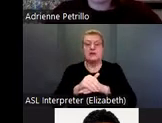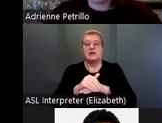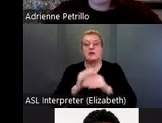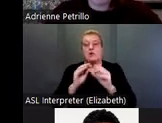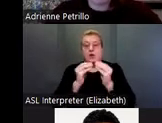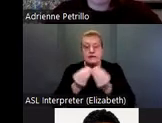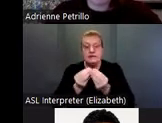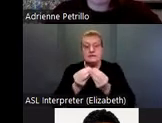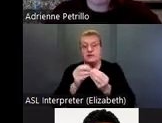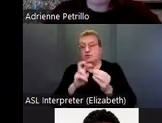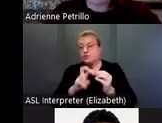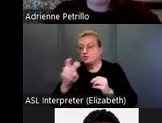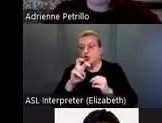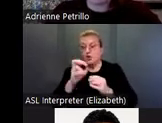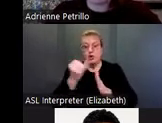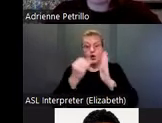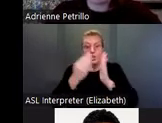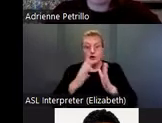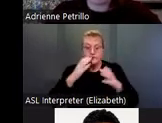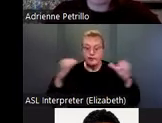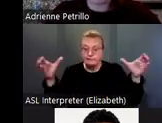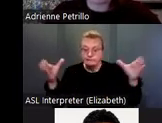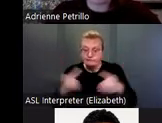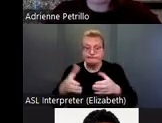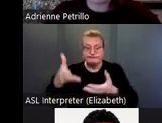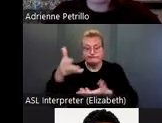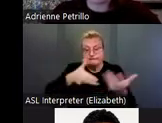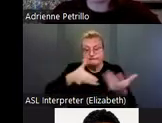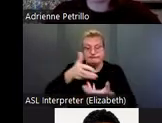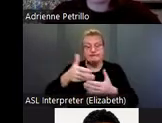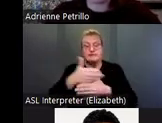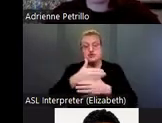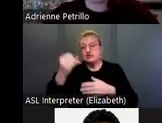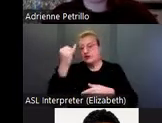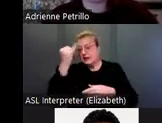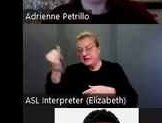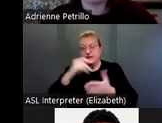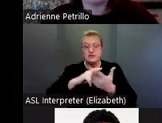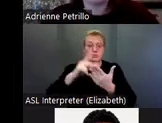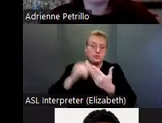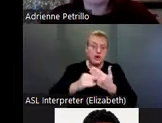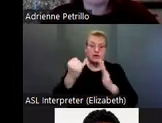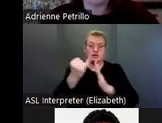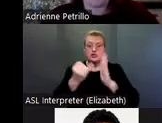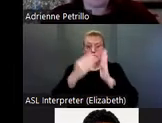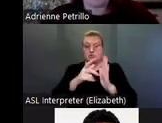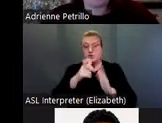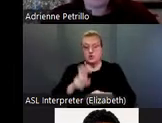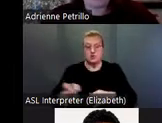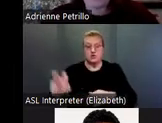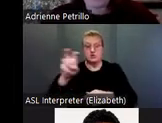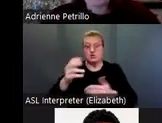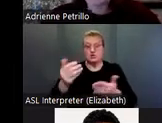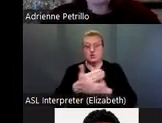to meet and to share ideas about projects and artists that might be touring the New England region.